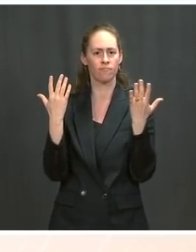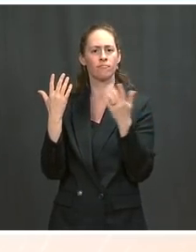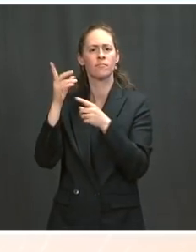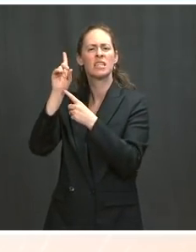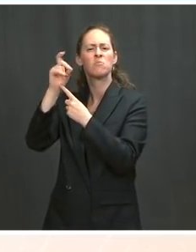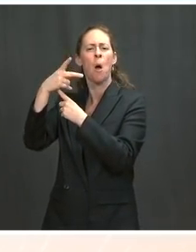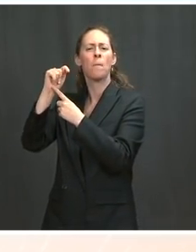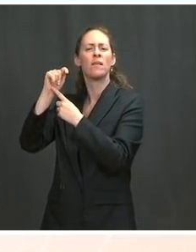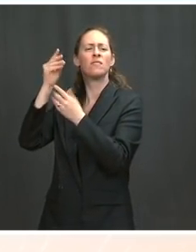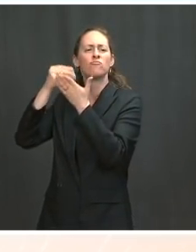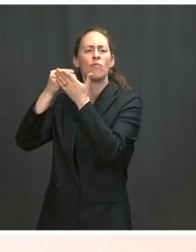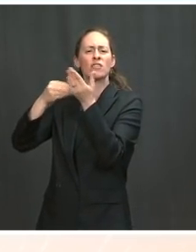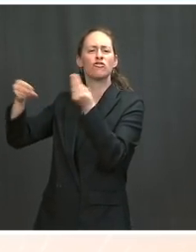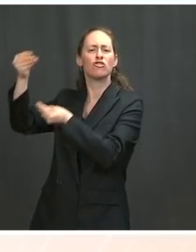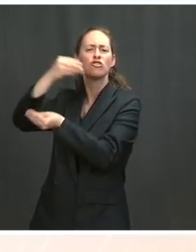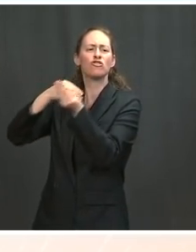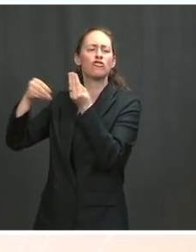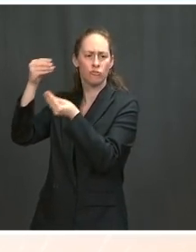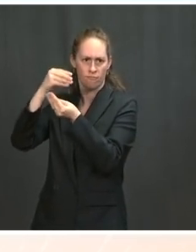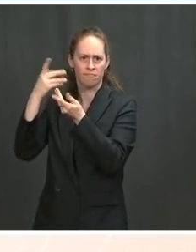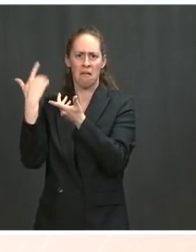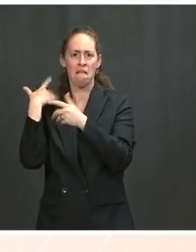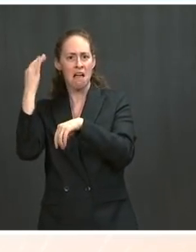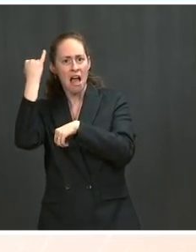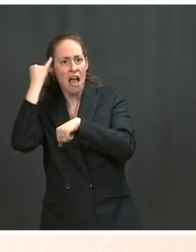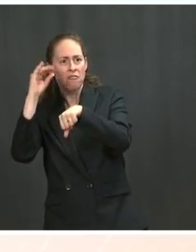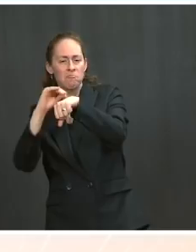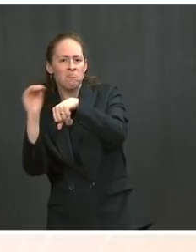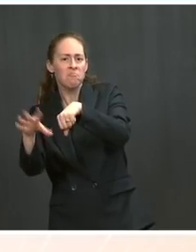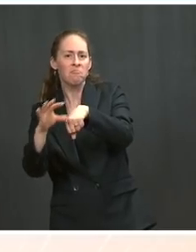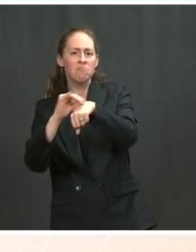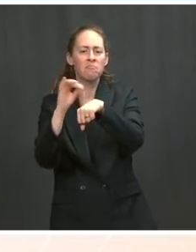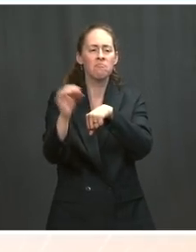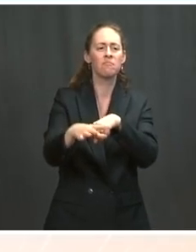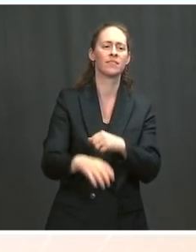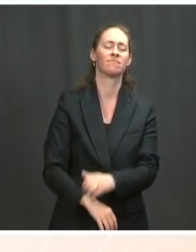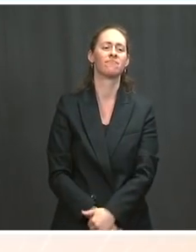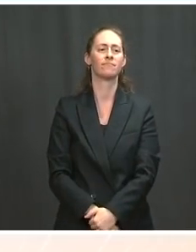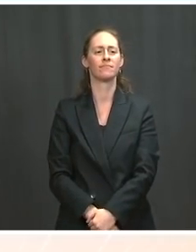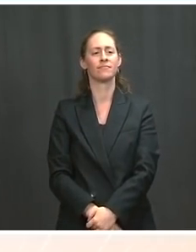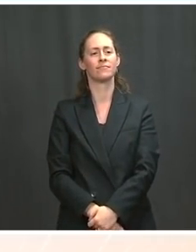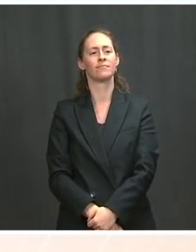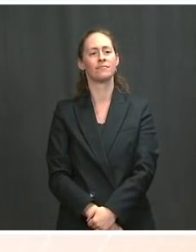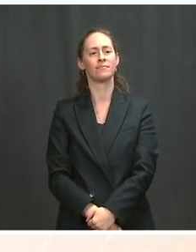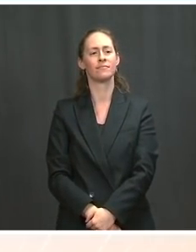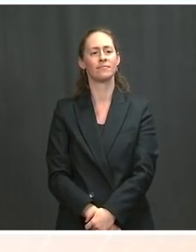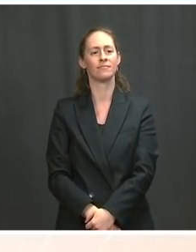but does not typically opine on each individual program or creative approach by different states.